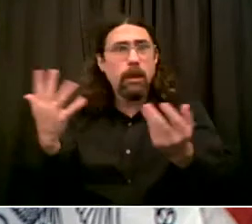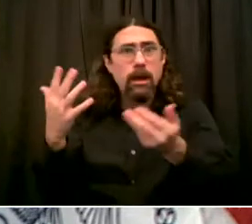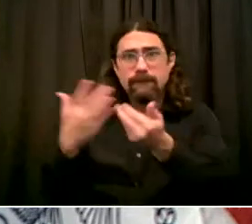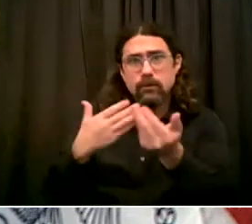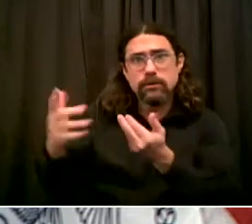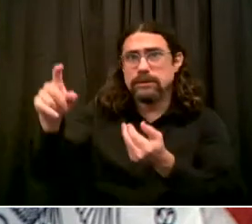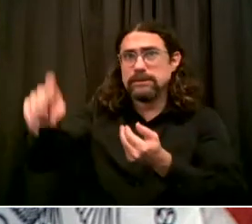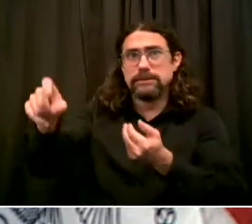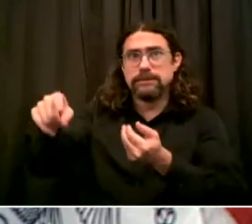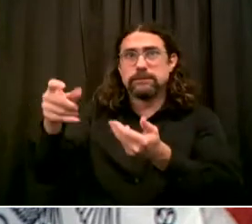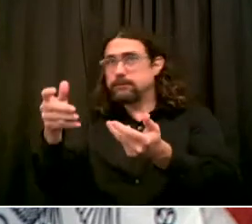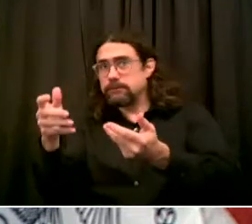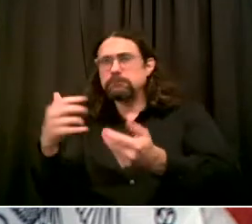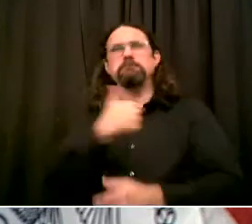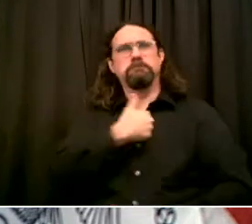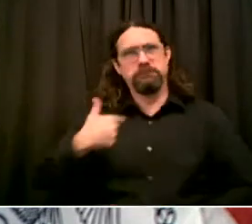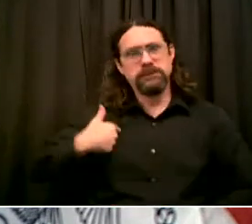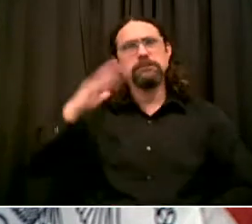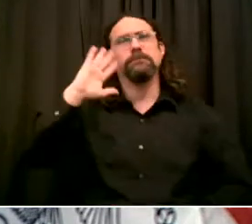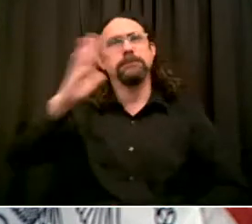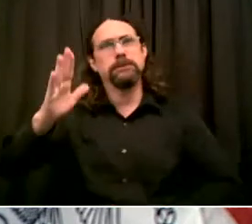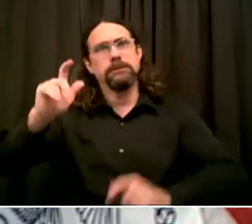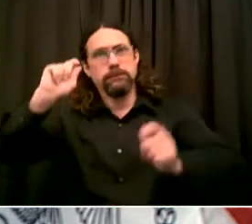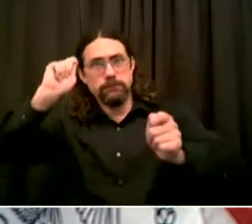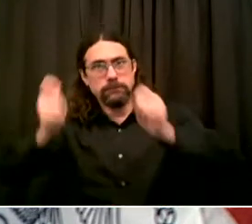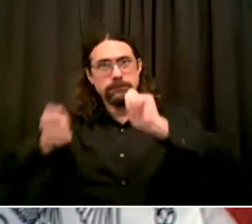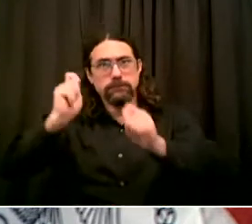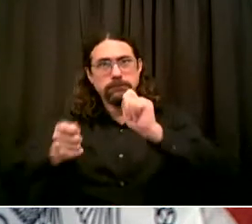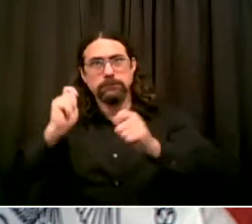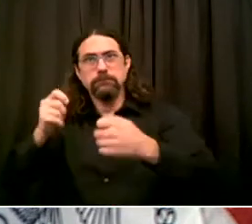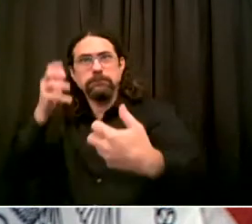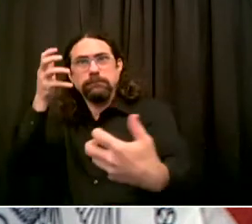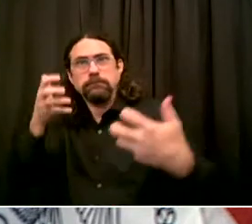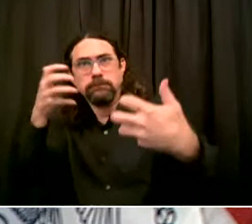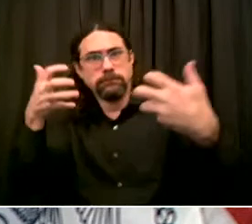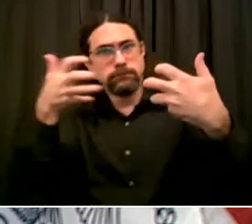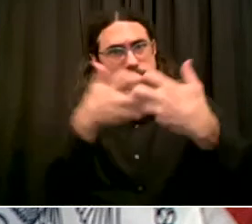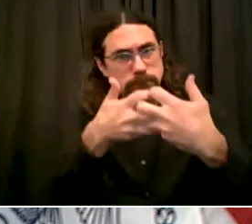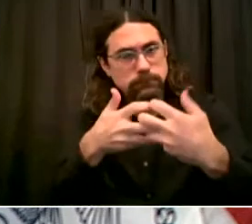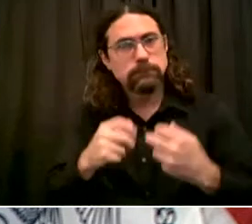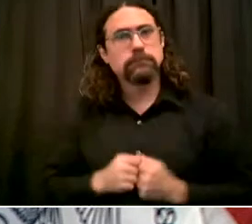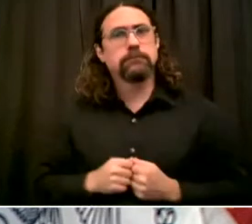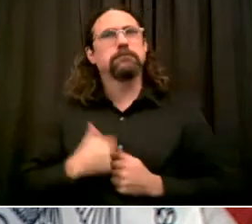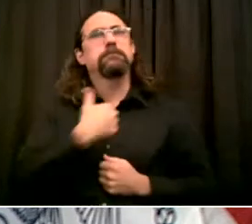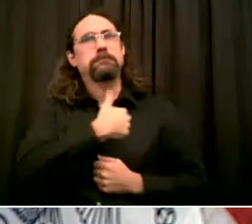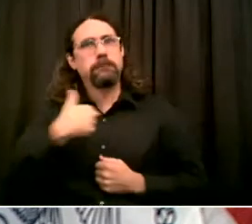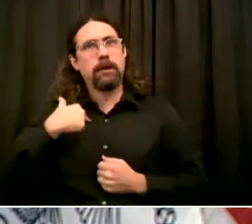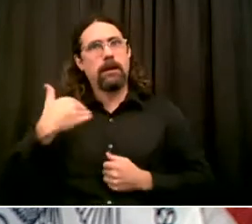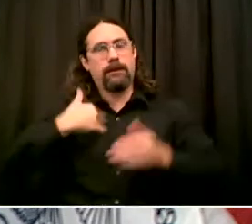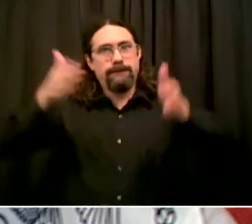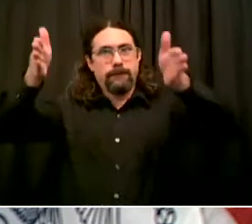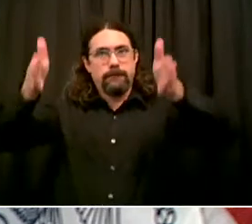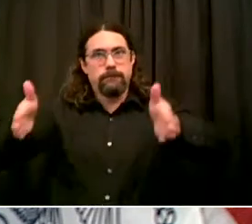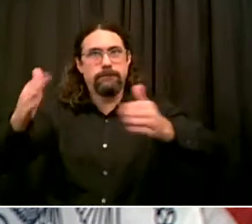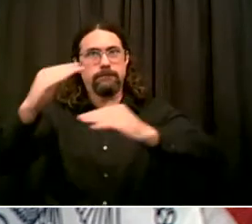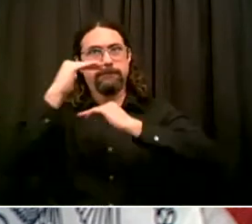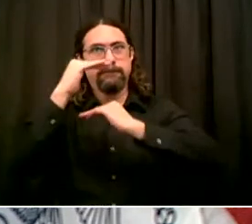WE SEE. THERE IS AN OPEN ENROLLMENTNT PERIOD D AND TIME BEFORE IT TAKES EFFECT.. SCHOOLS HAVE TO PREPARE TO RECEIVE THTHOSE KIDS. SO KIDS WOULDN'T COME E N IUNUNTIL